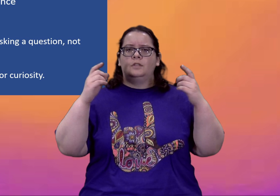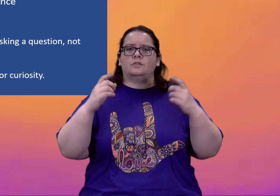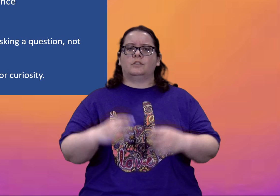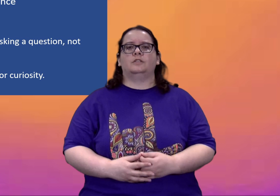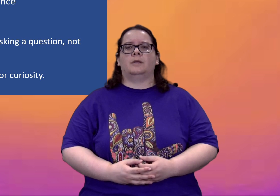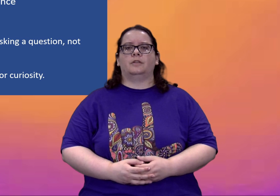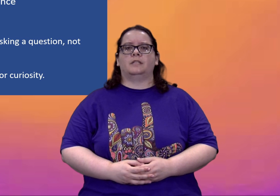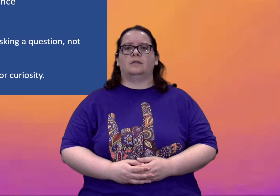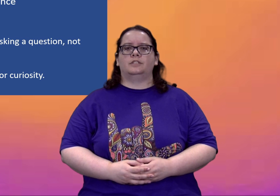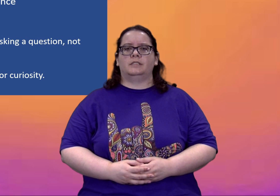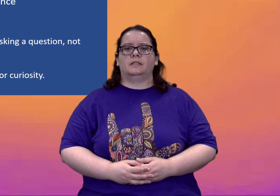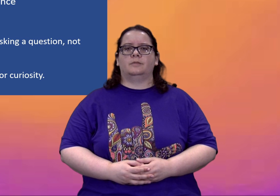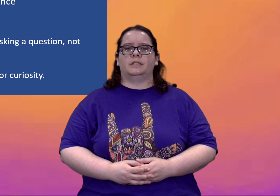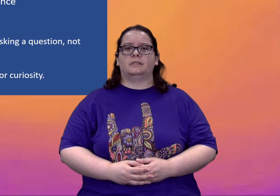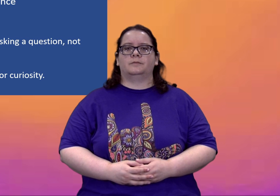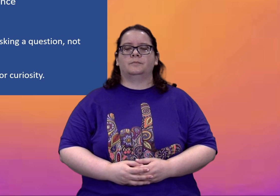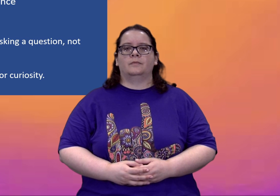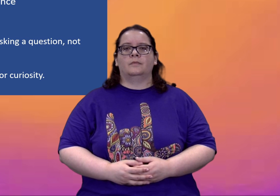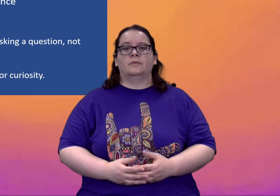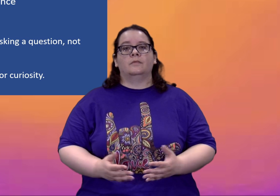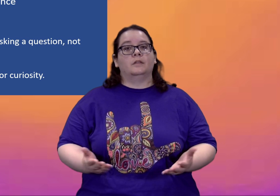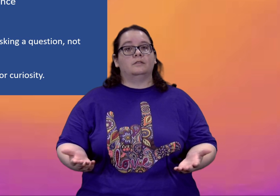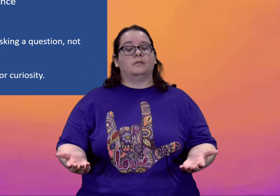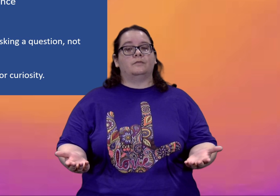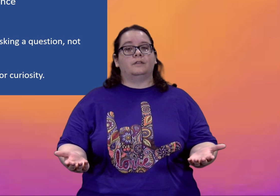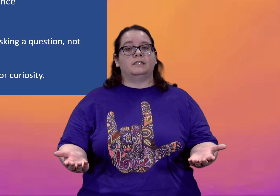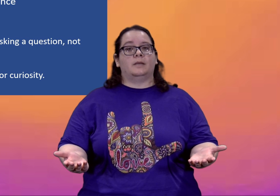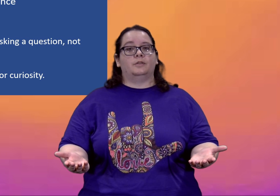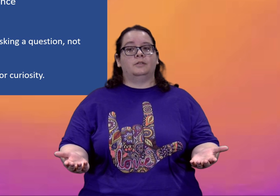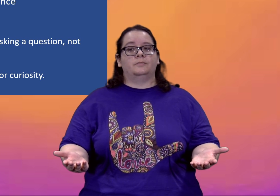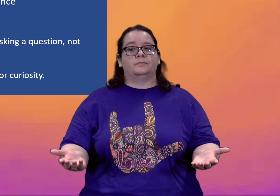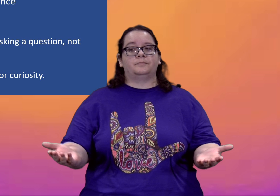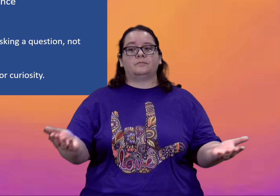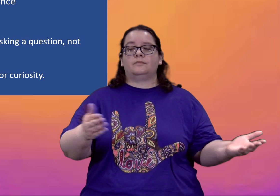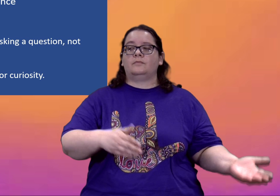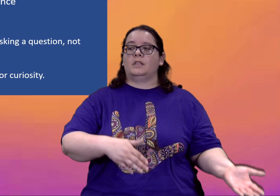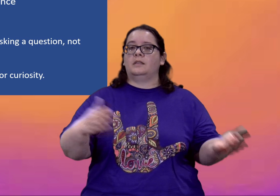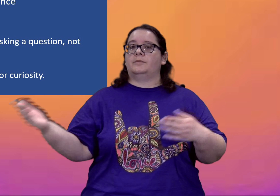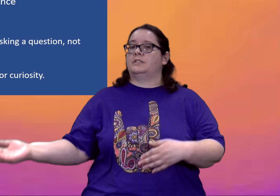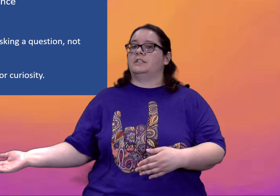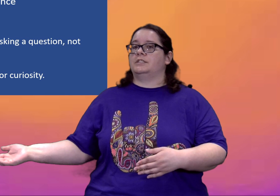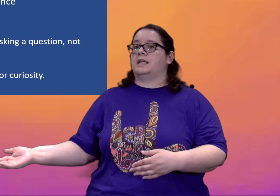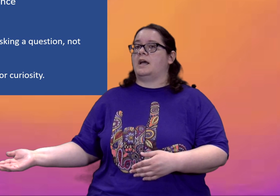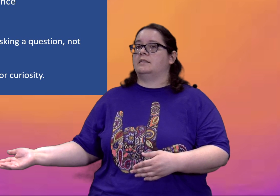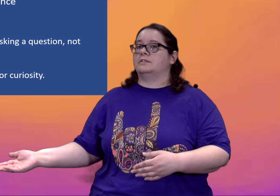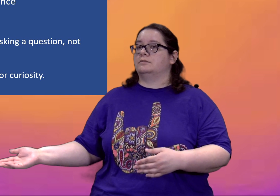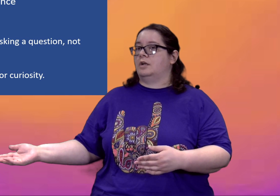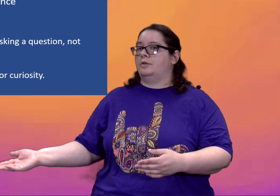you scrunch your eyebrows down just a little bit. So for example, that person I just asked "Are you